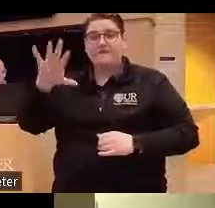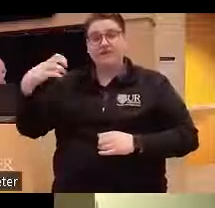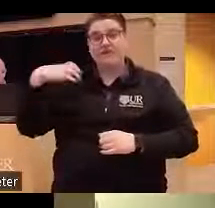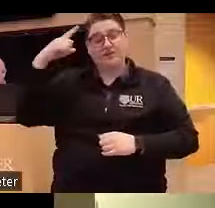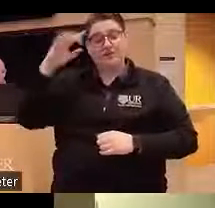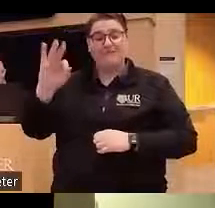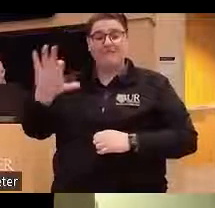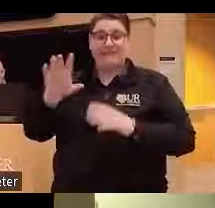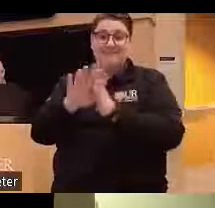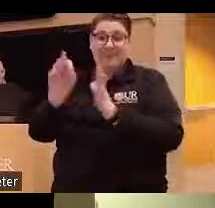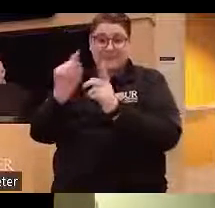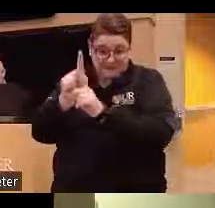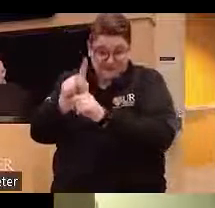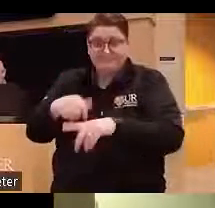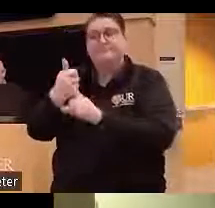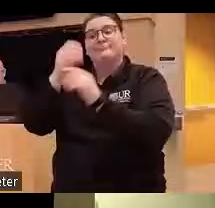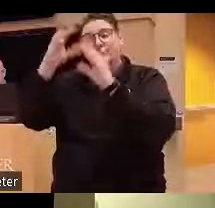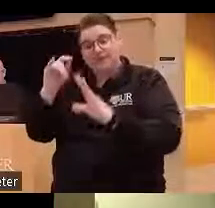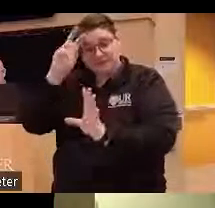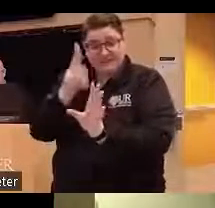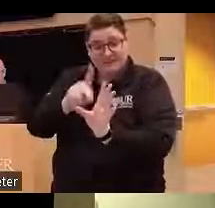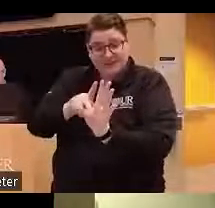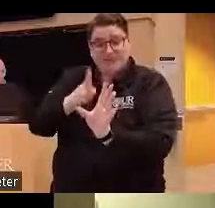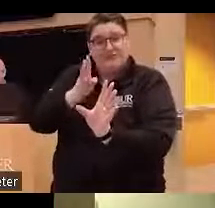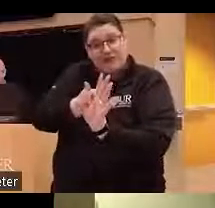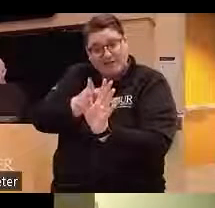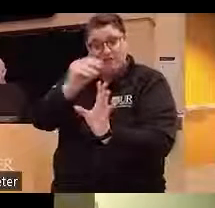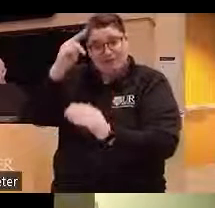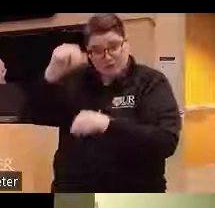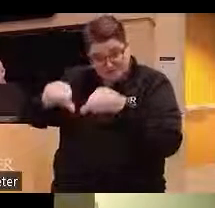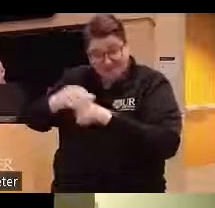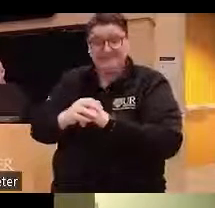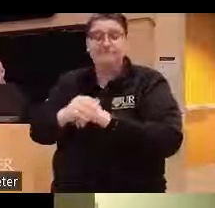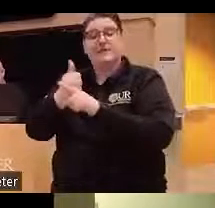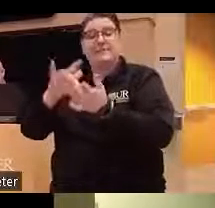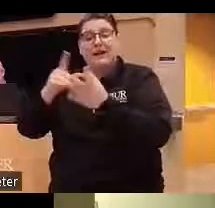mentorship Professor Psychiatry neurology and Neuroscience medical director of the neuros